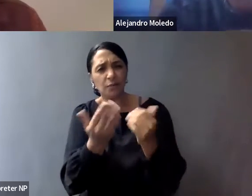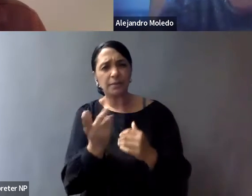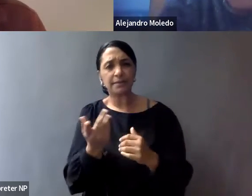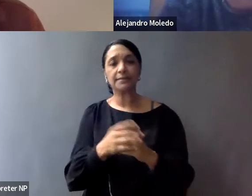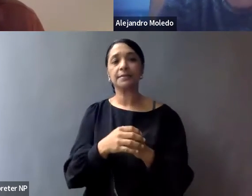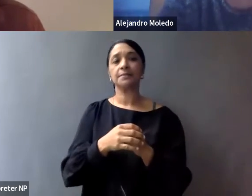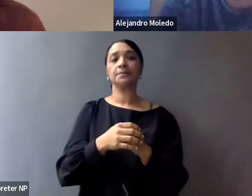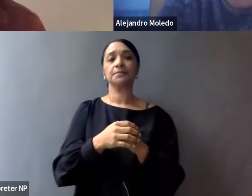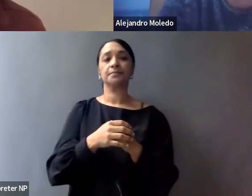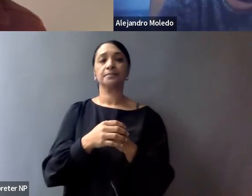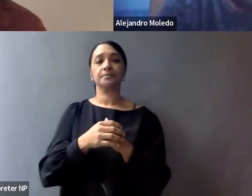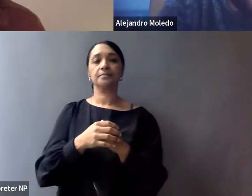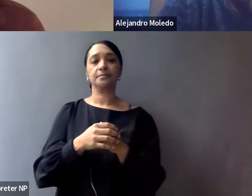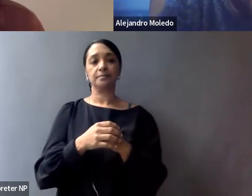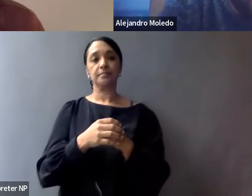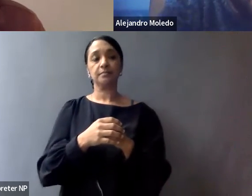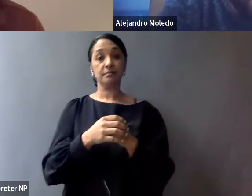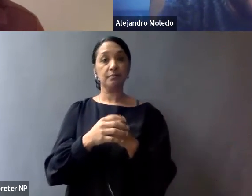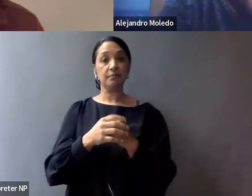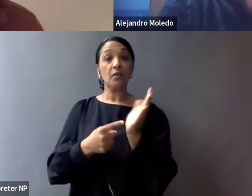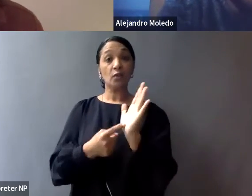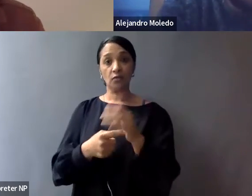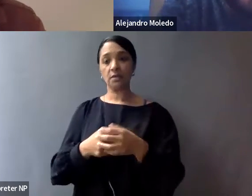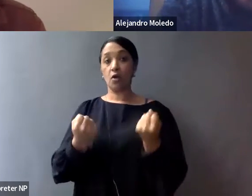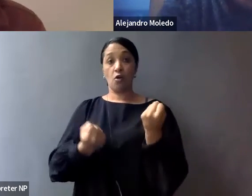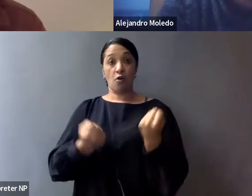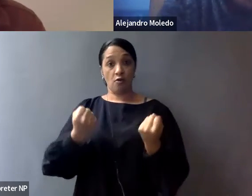In terms of illegal occupancy of reserved parking spaces,